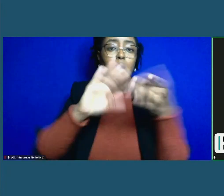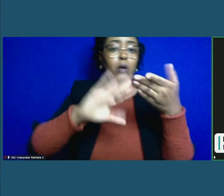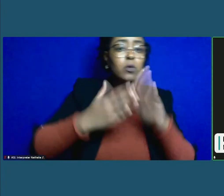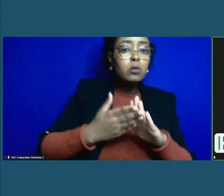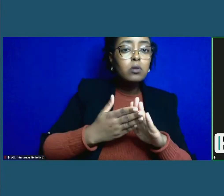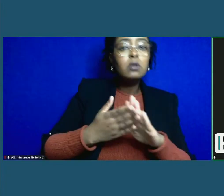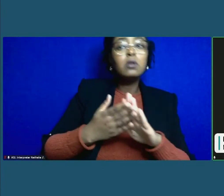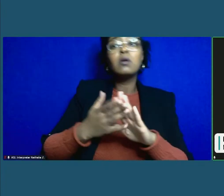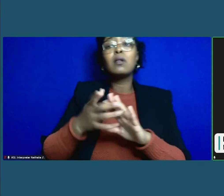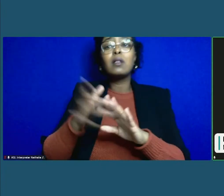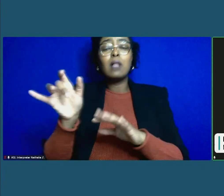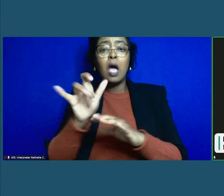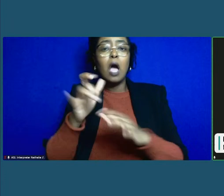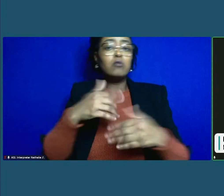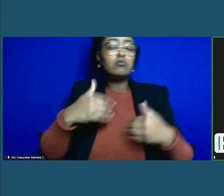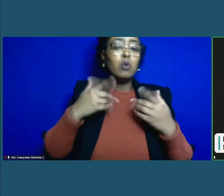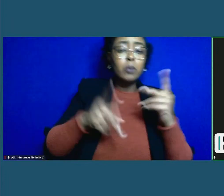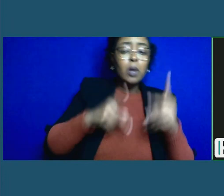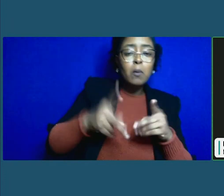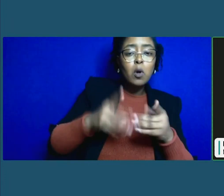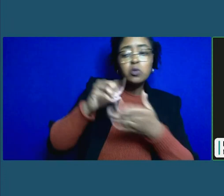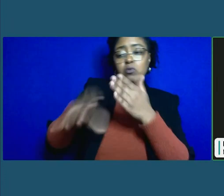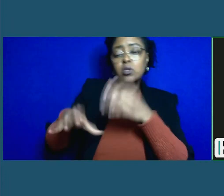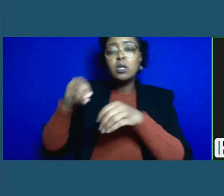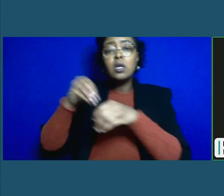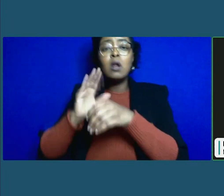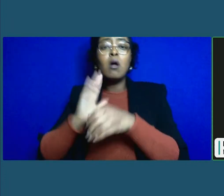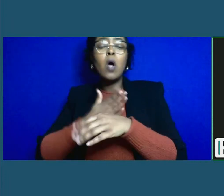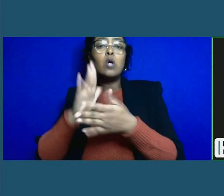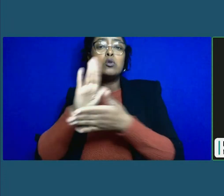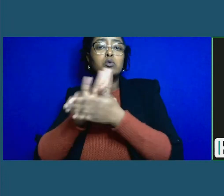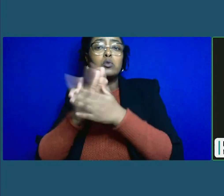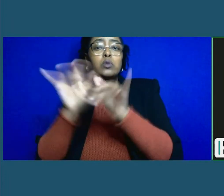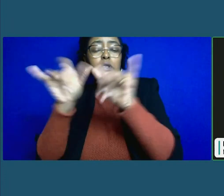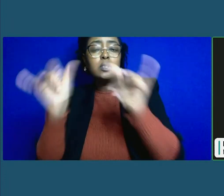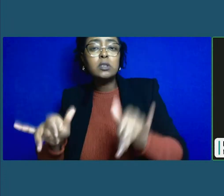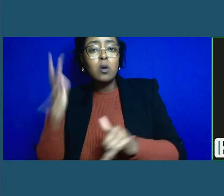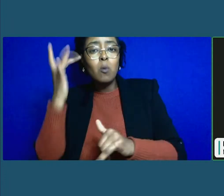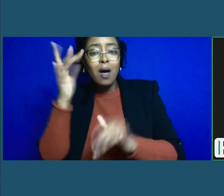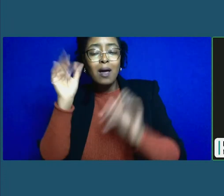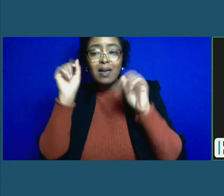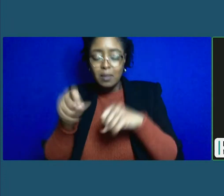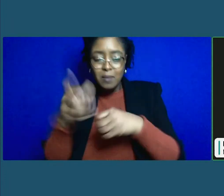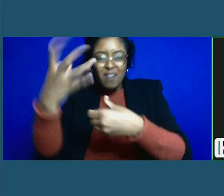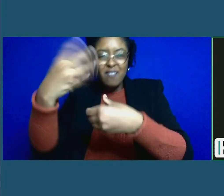about what's happening in their community as young people as